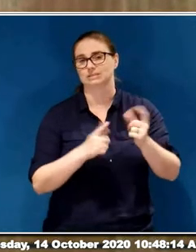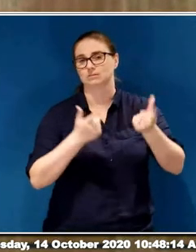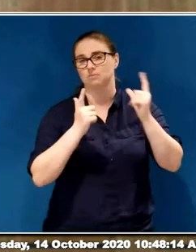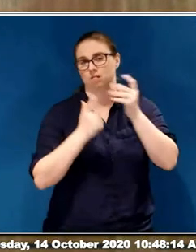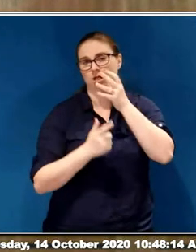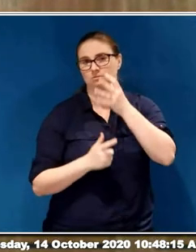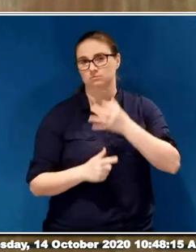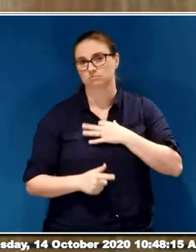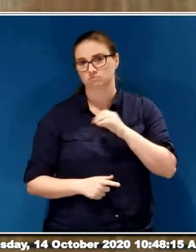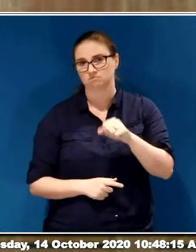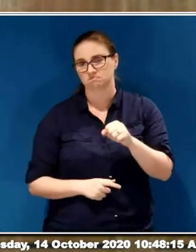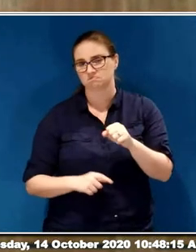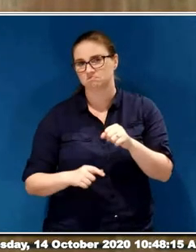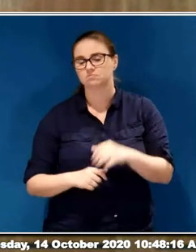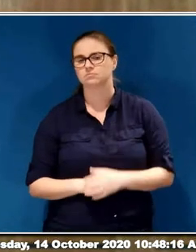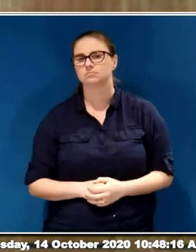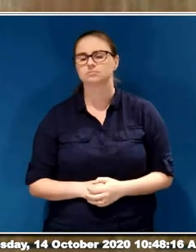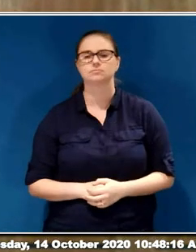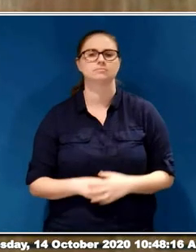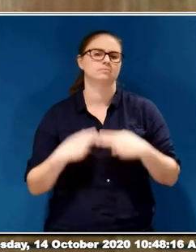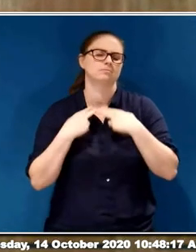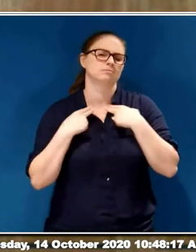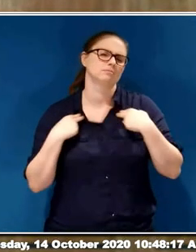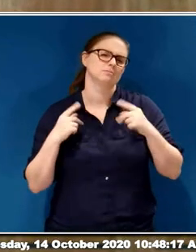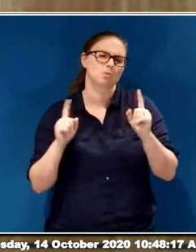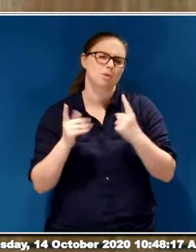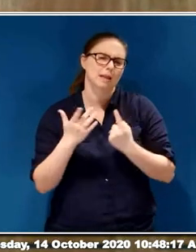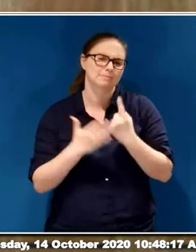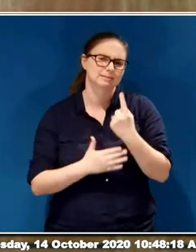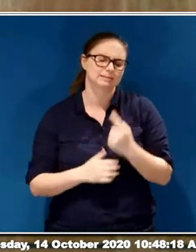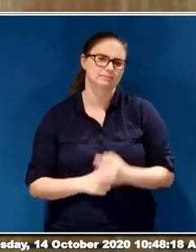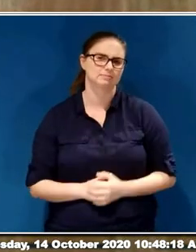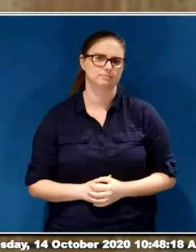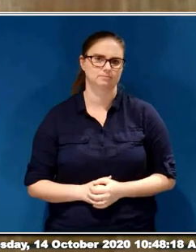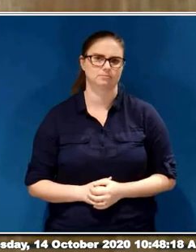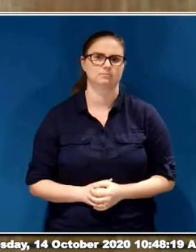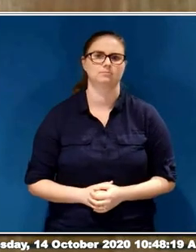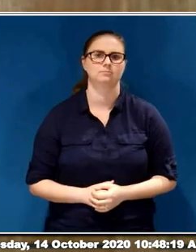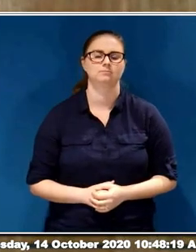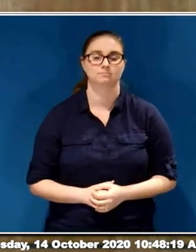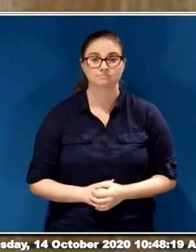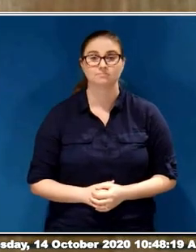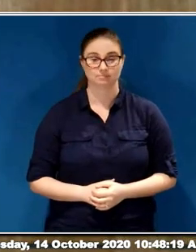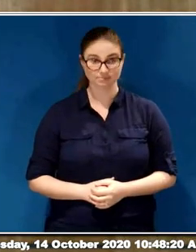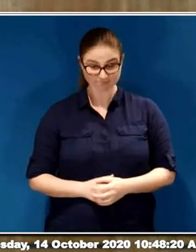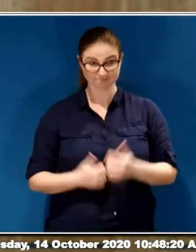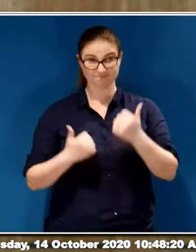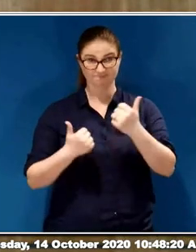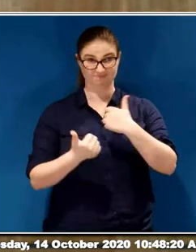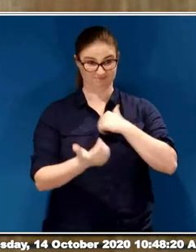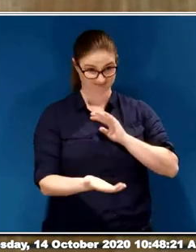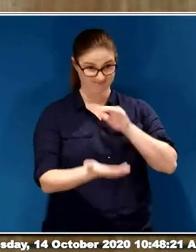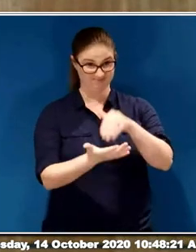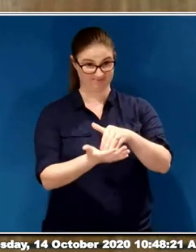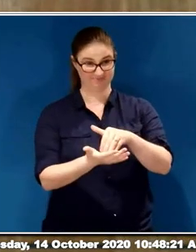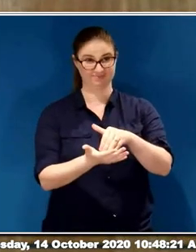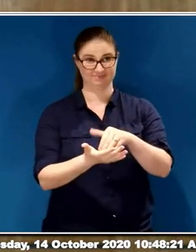So when I got to the appointment which was actually two days after the Principal and I had had a conversation.